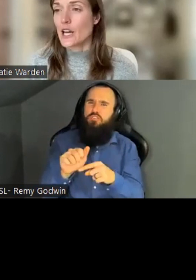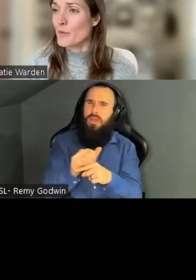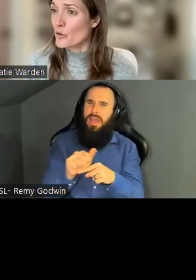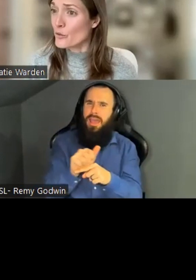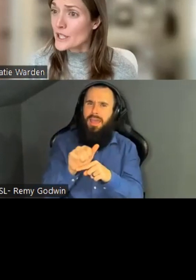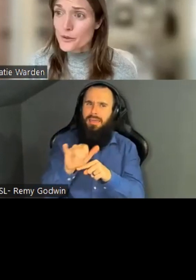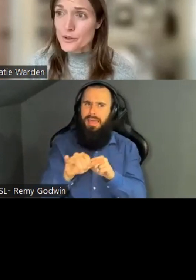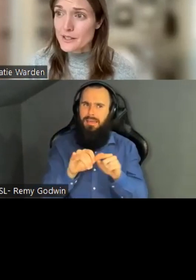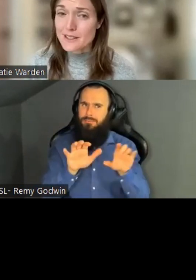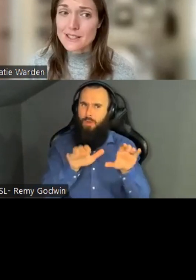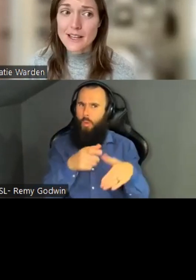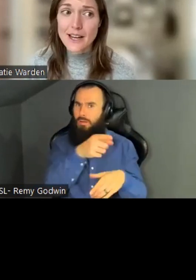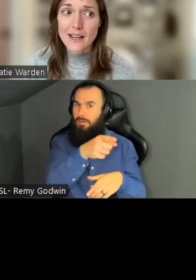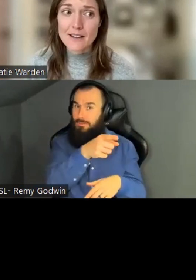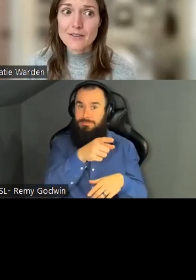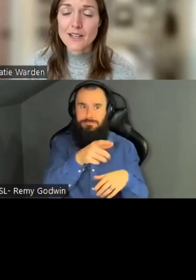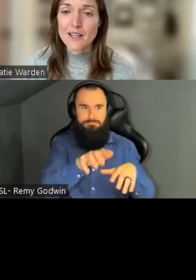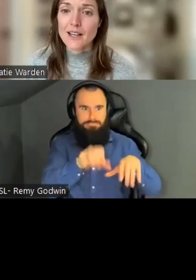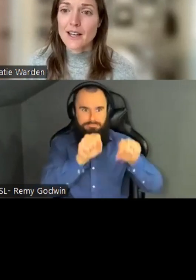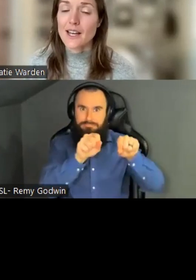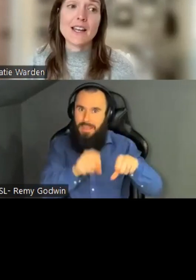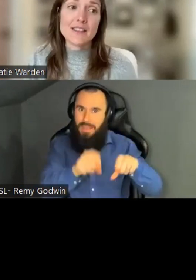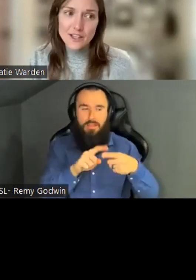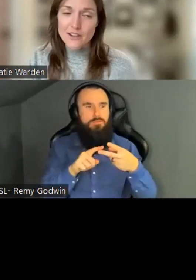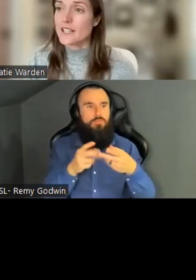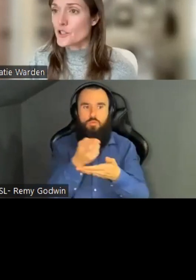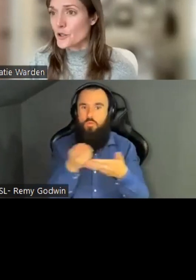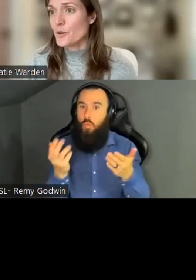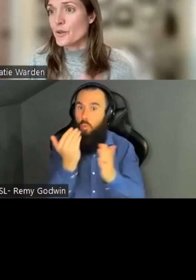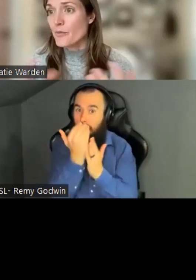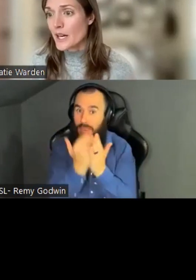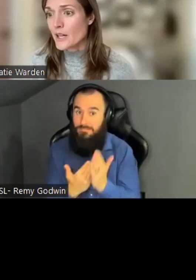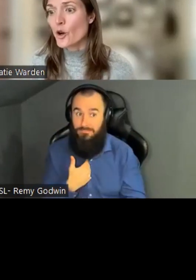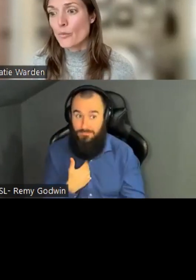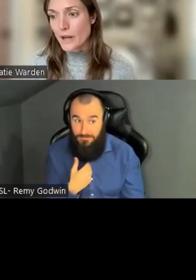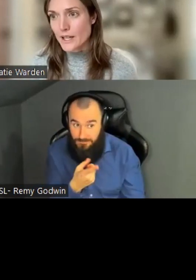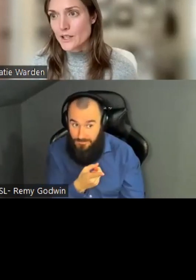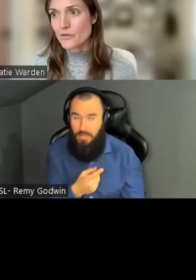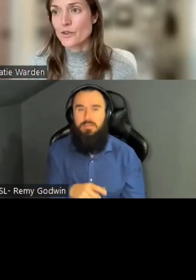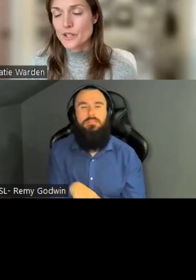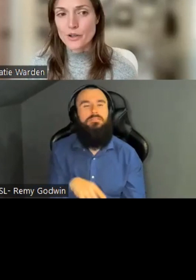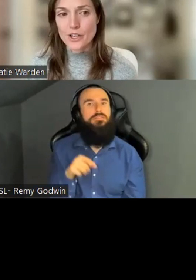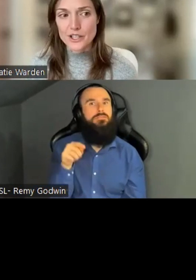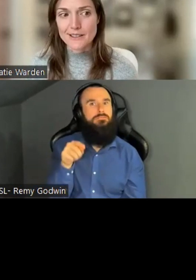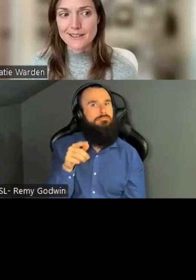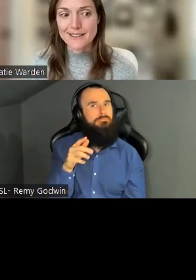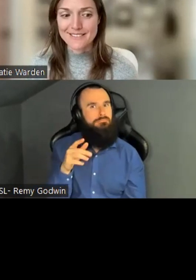a resource list they have, and then a link to the main homepage for this project.